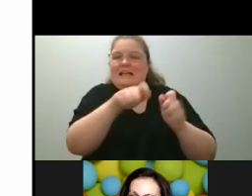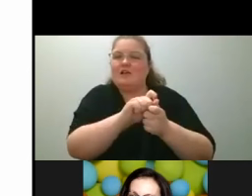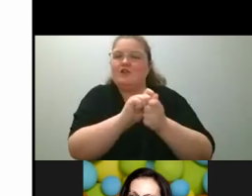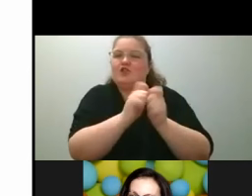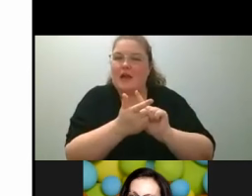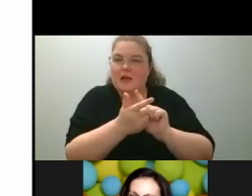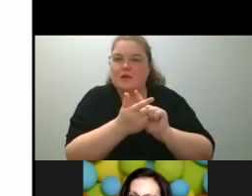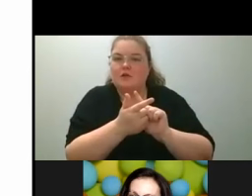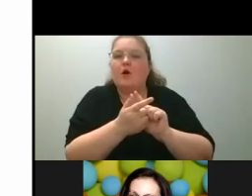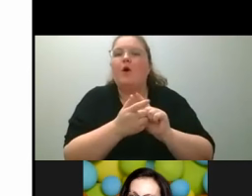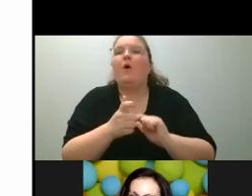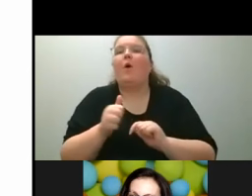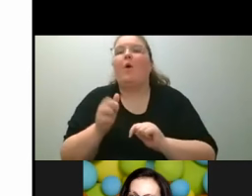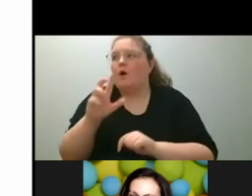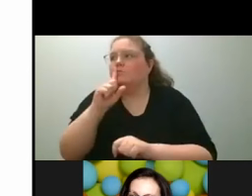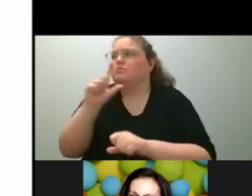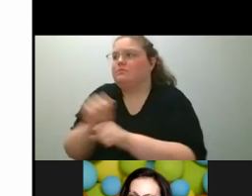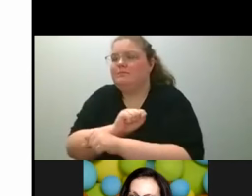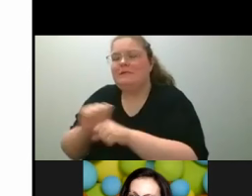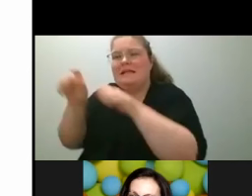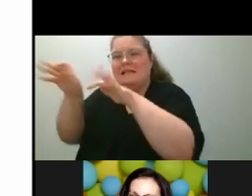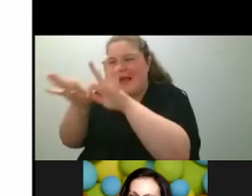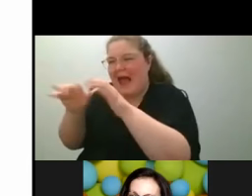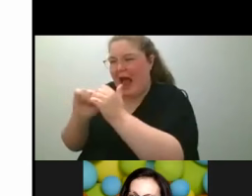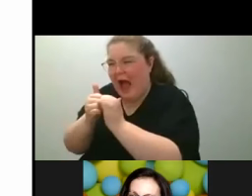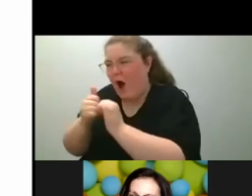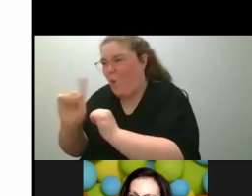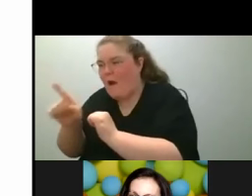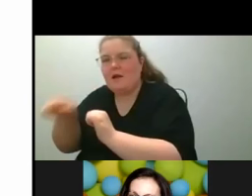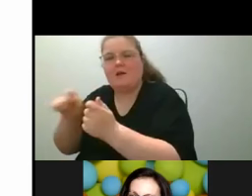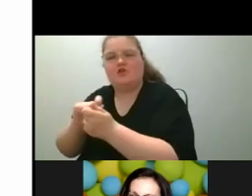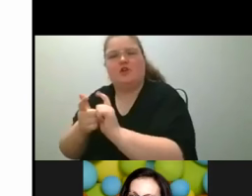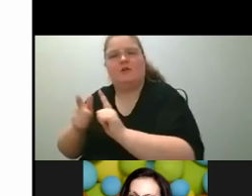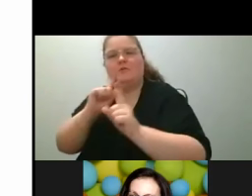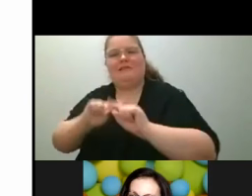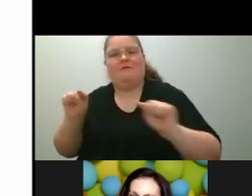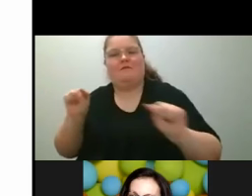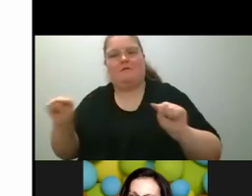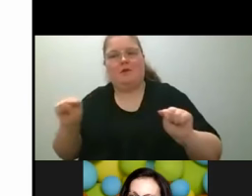from providing concrete examples of what you would like to see. And it's super helpful guidance.